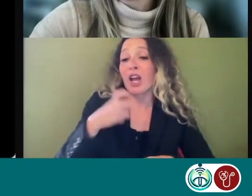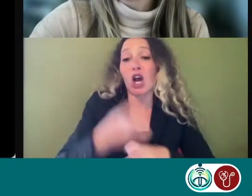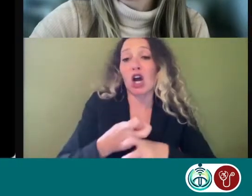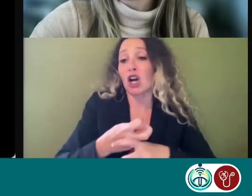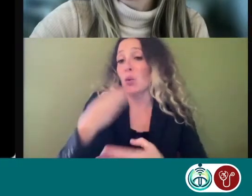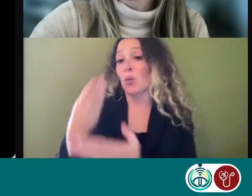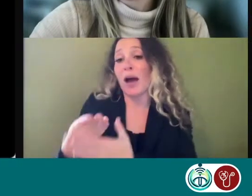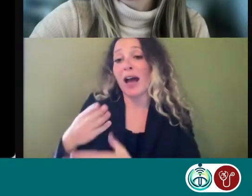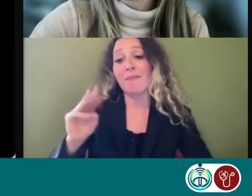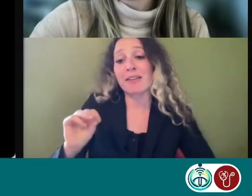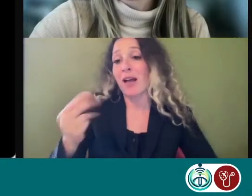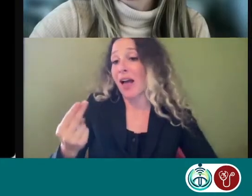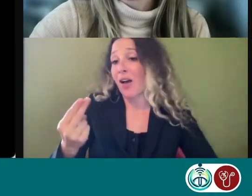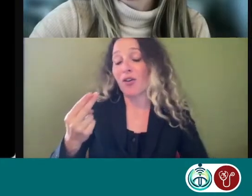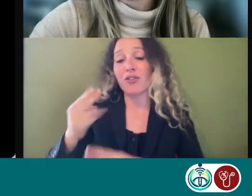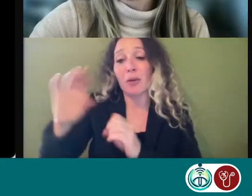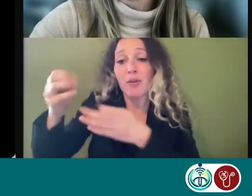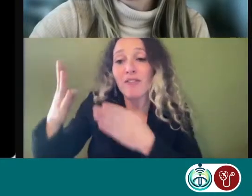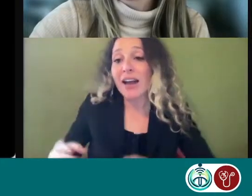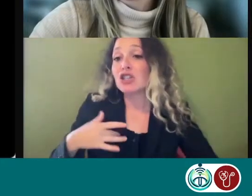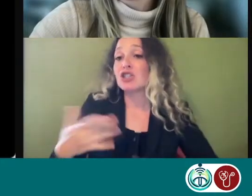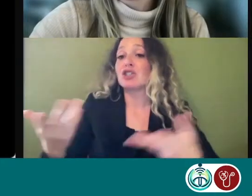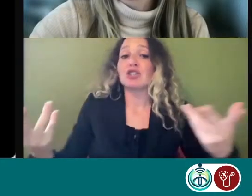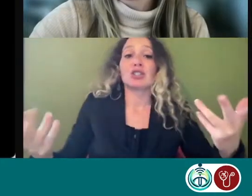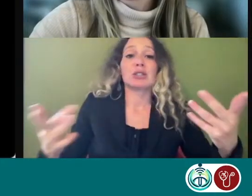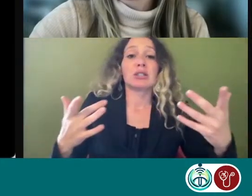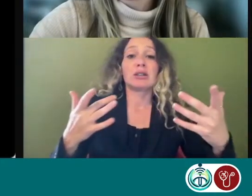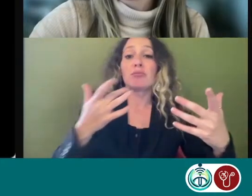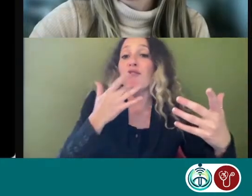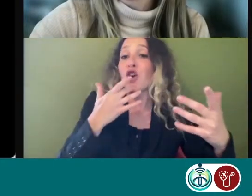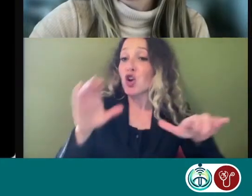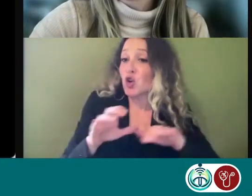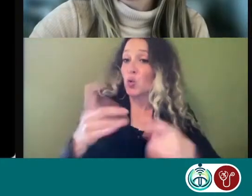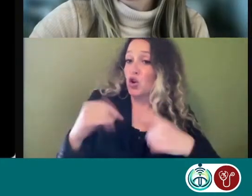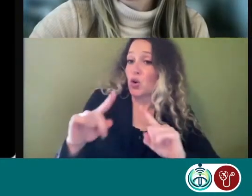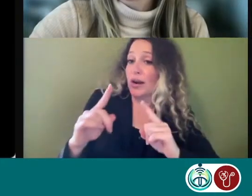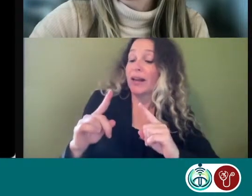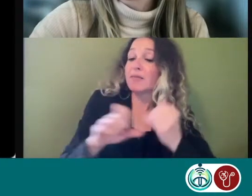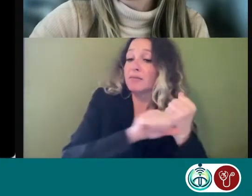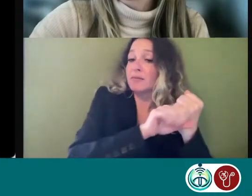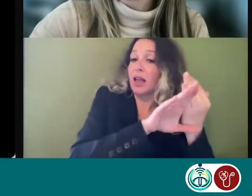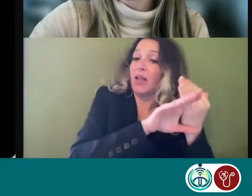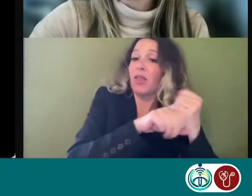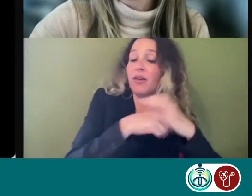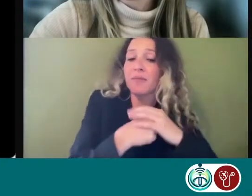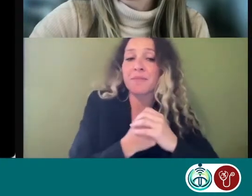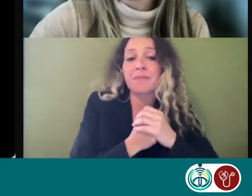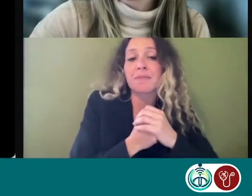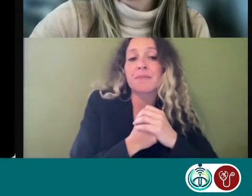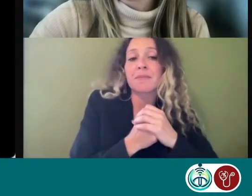and preferred to do it over telehealth. And several people, including parents of